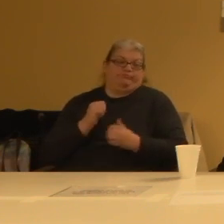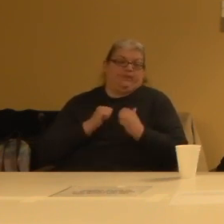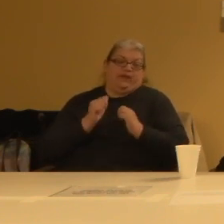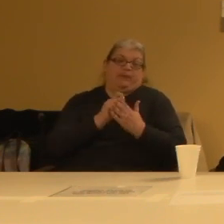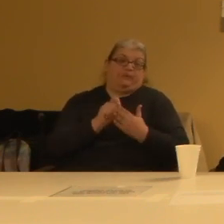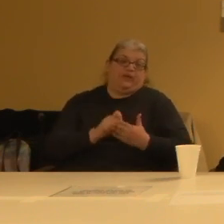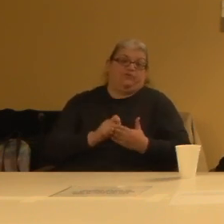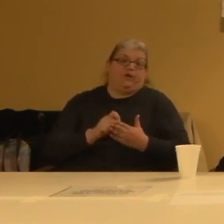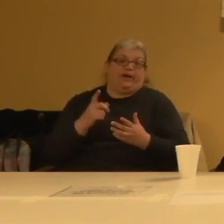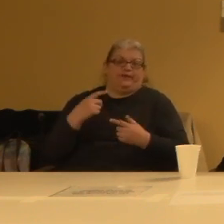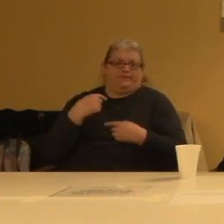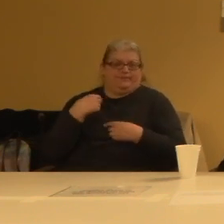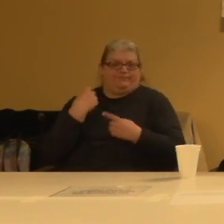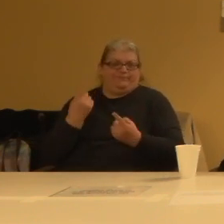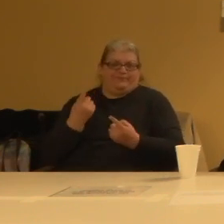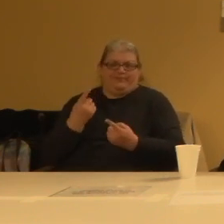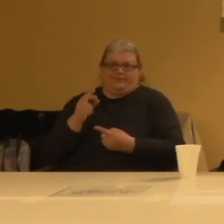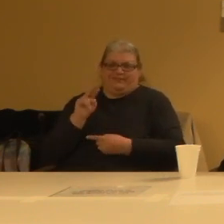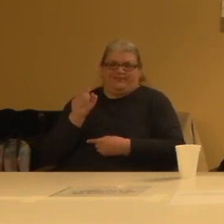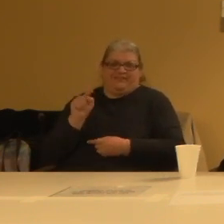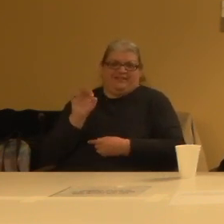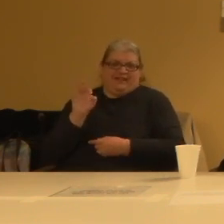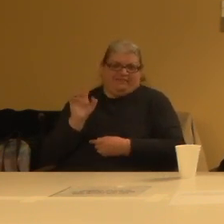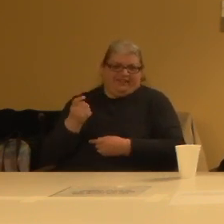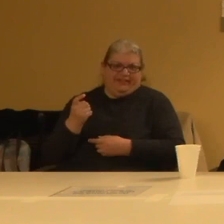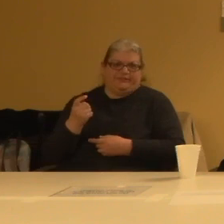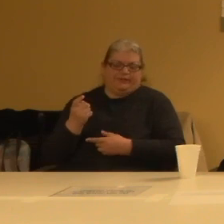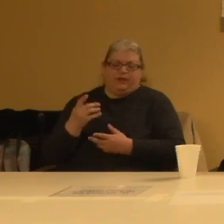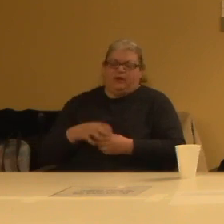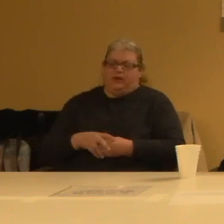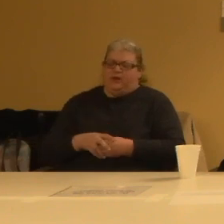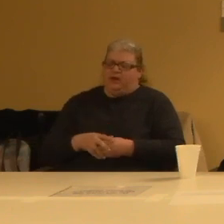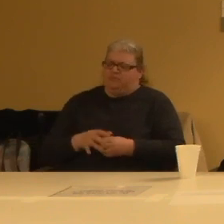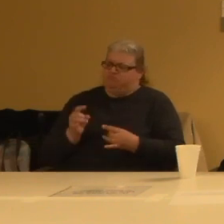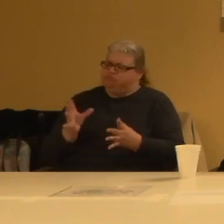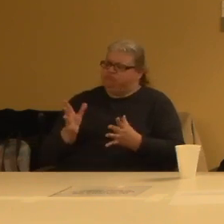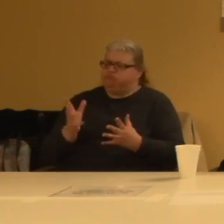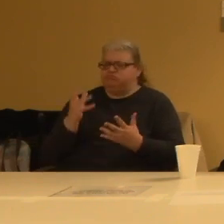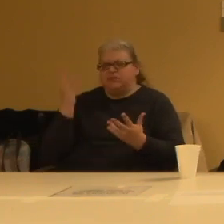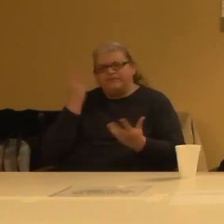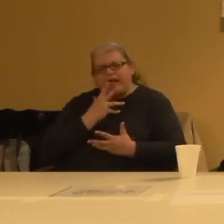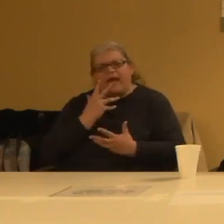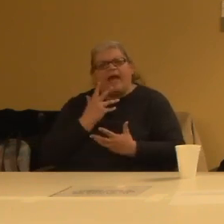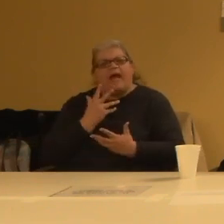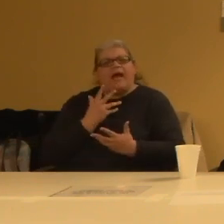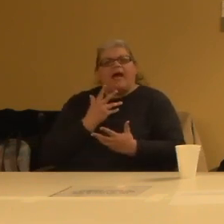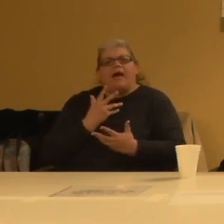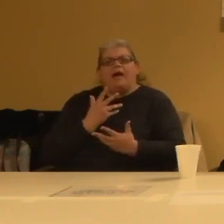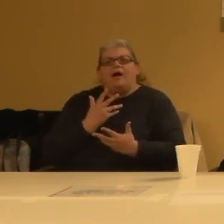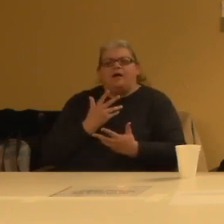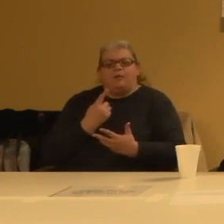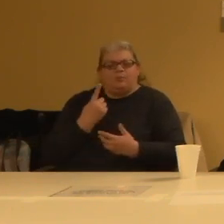new play professional, disgraceful. It is disgraceful that a generation of writers has found more success and welcome,